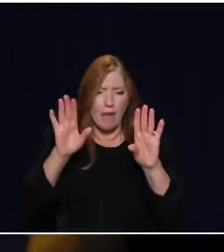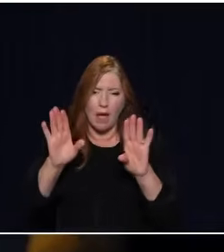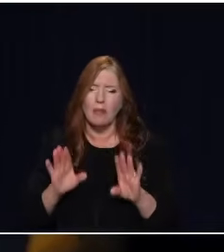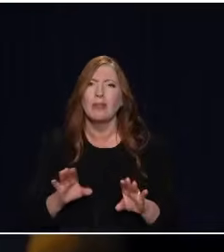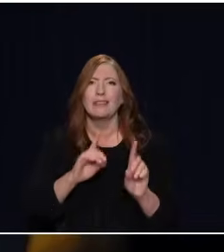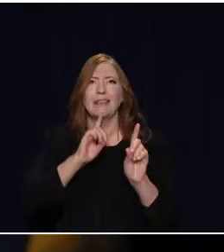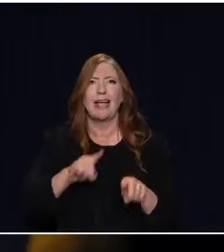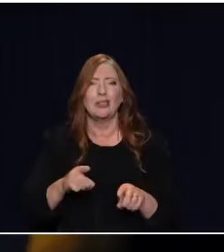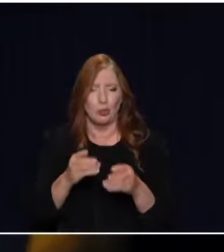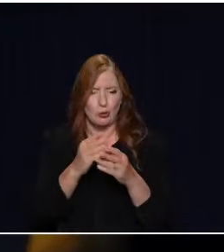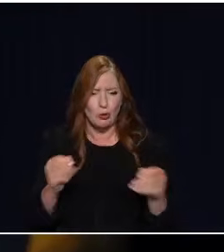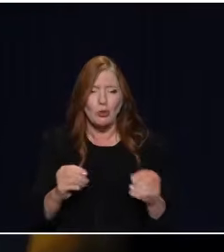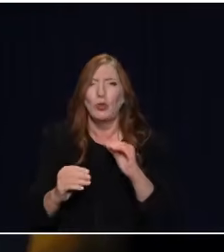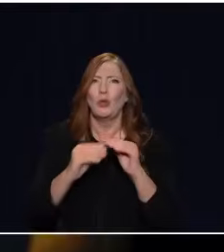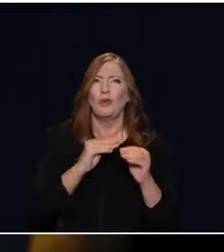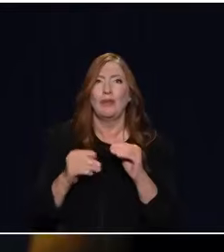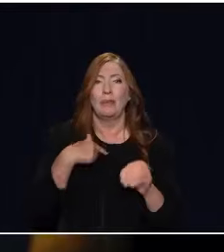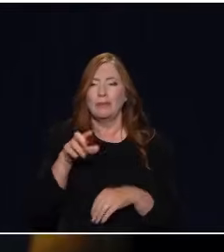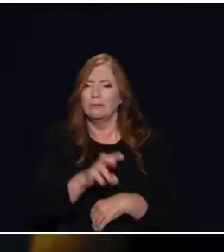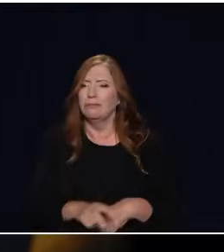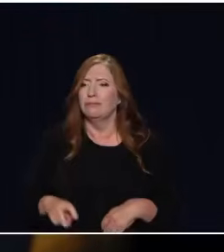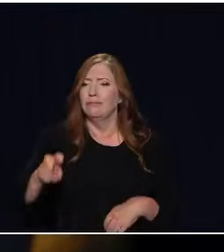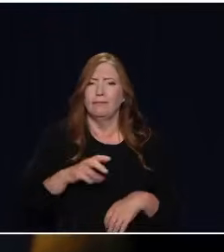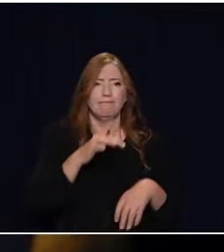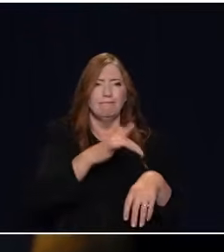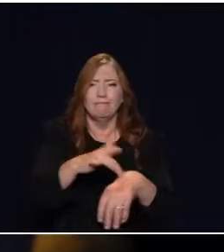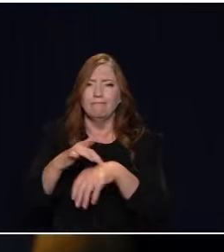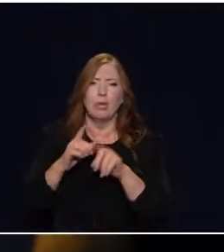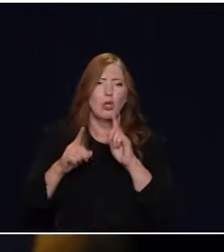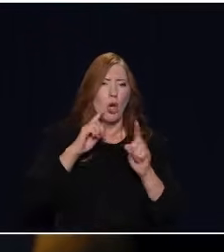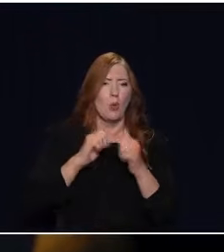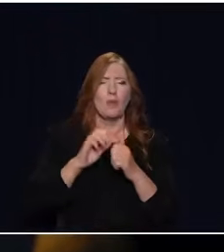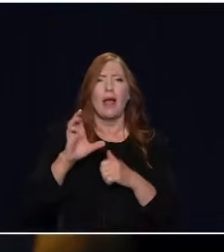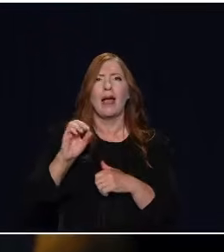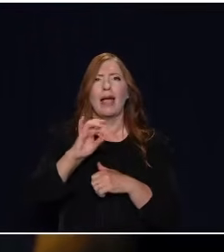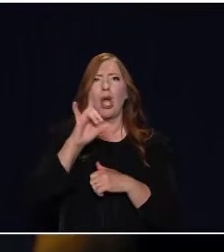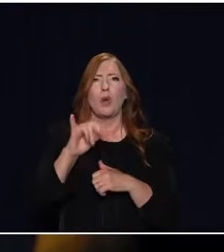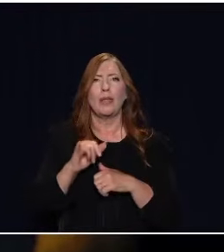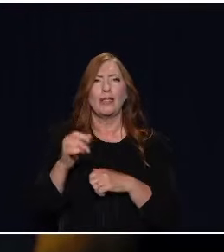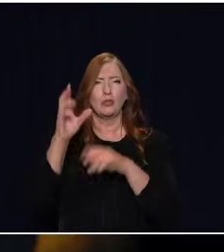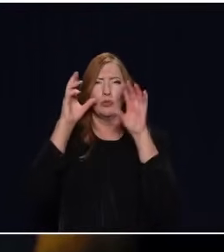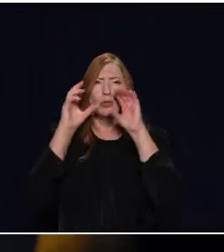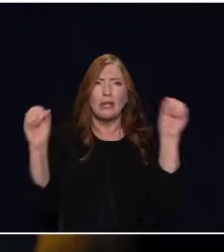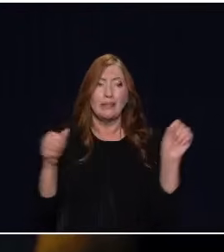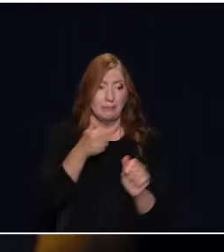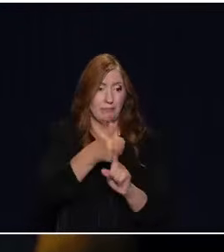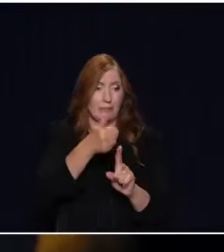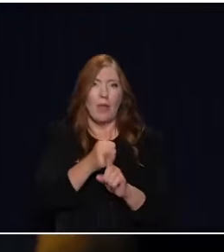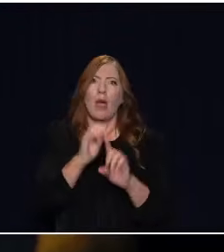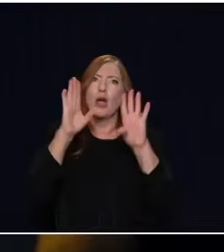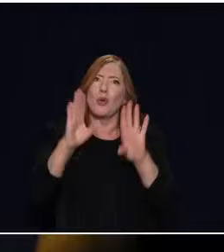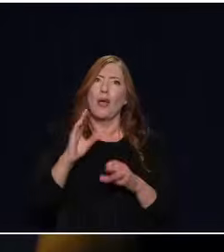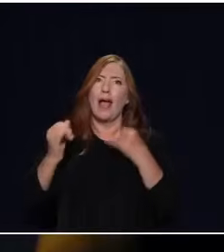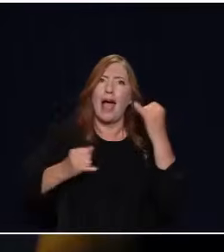EVERY CRISIS IS AN OPPORTUNITY TO FIND A FABULOUS SOLUTION. AS I TRAVEL THE STATE, TALKING